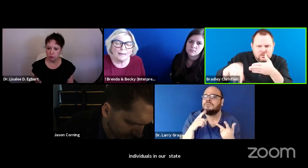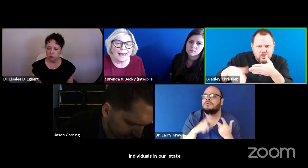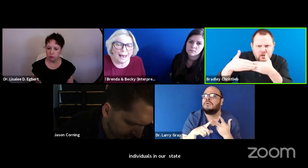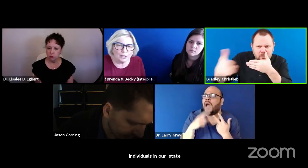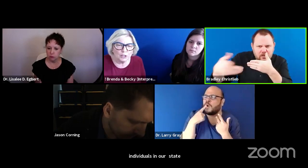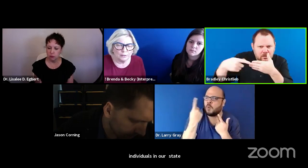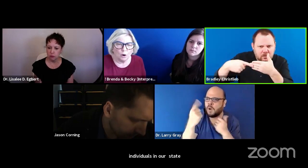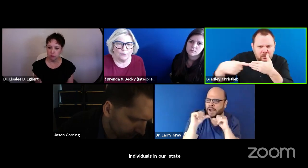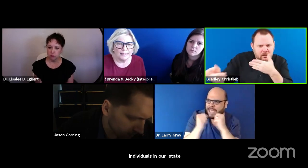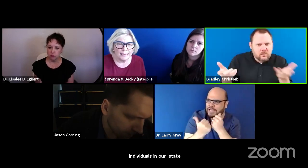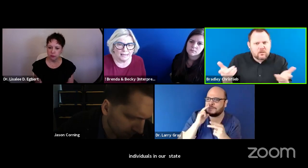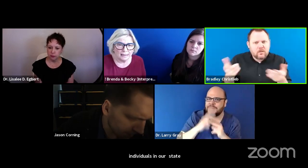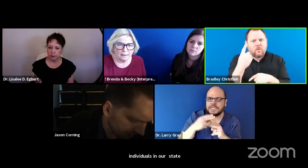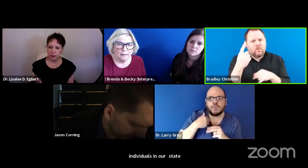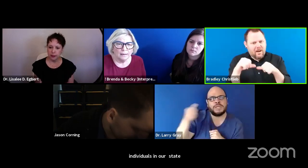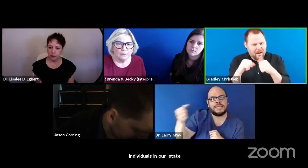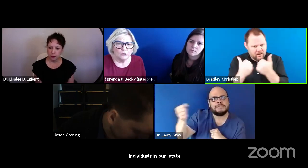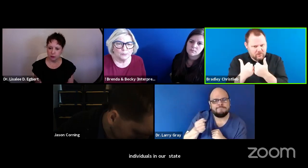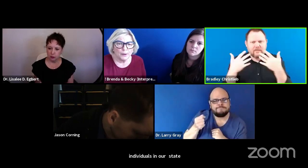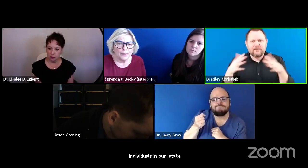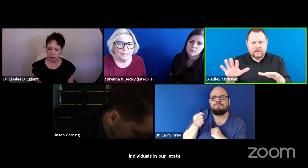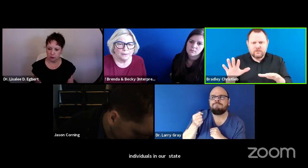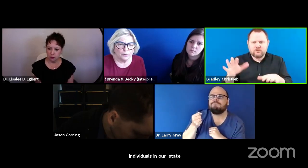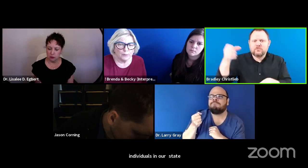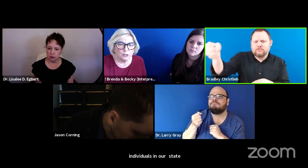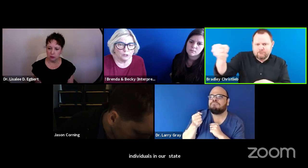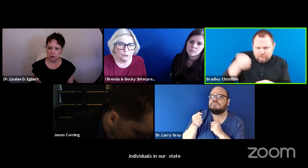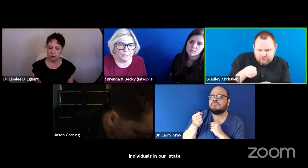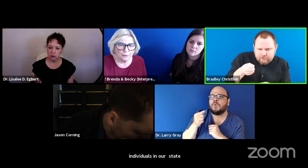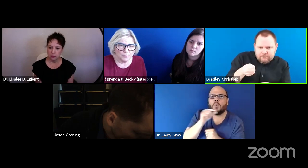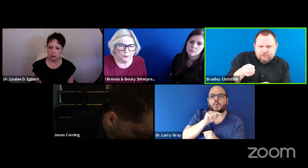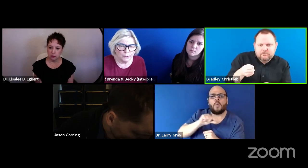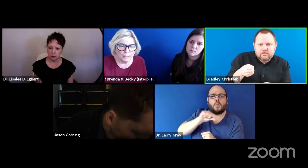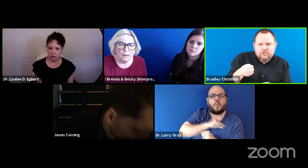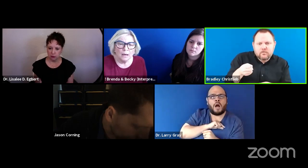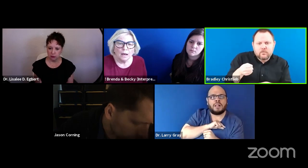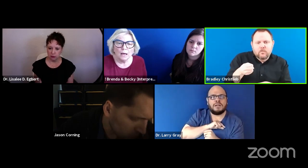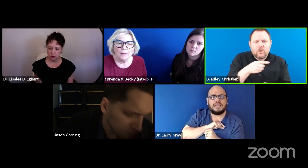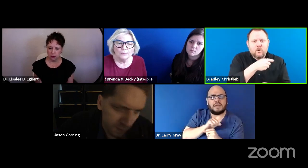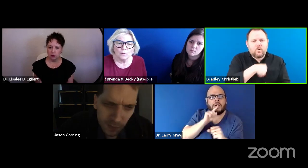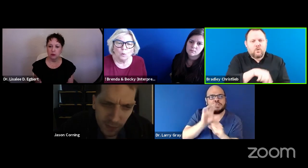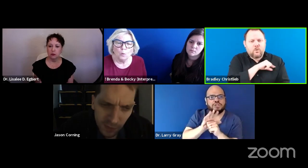What action are they taking to spread the information to the Deaf community?